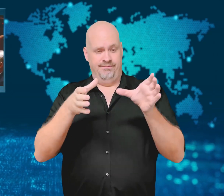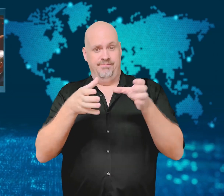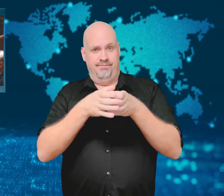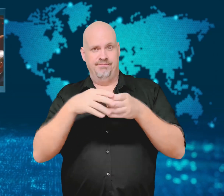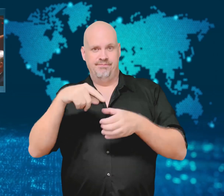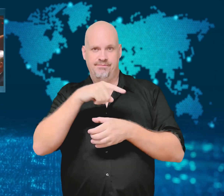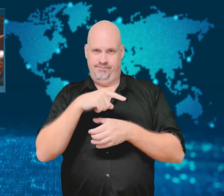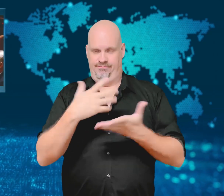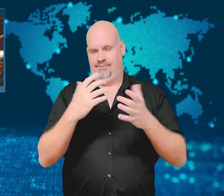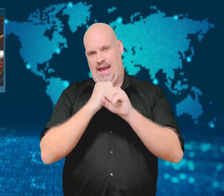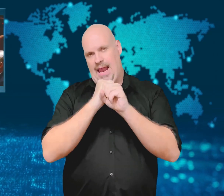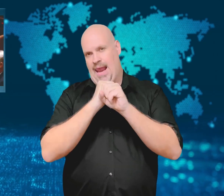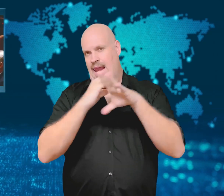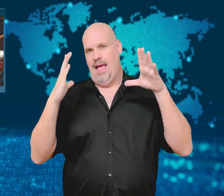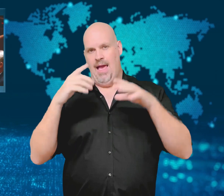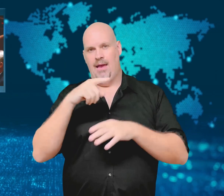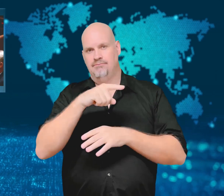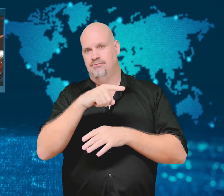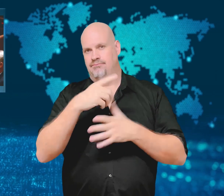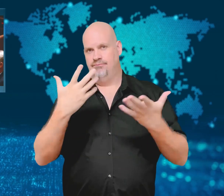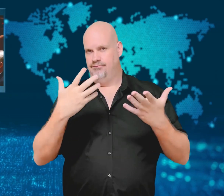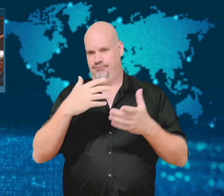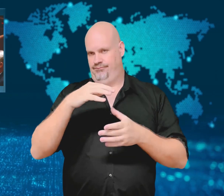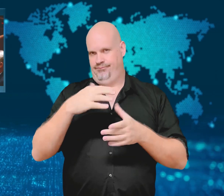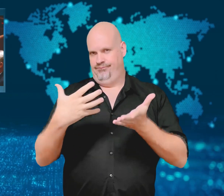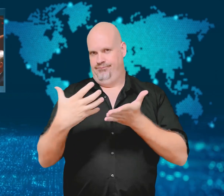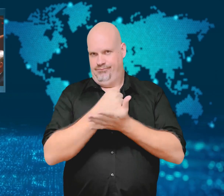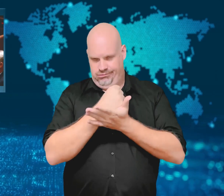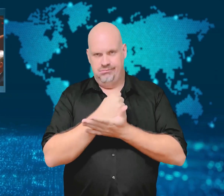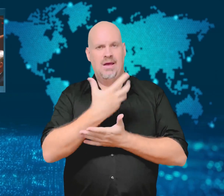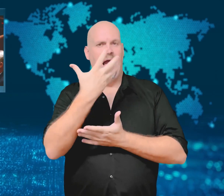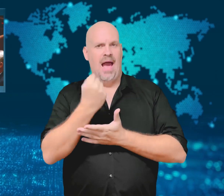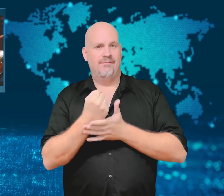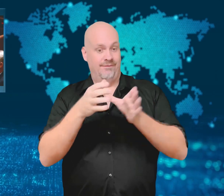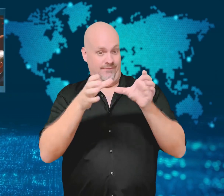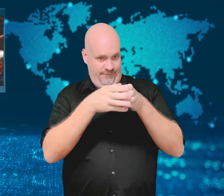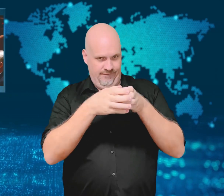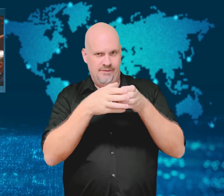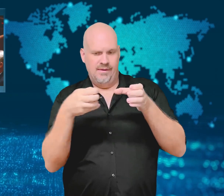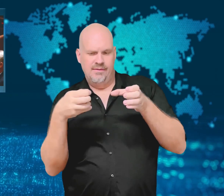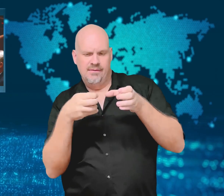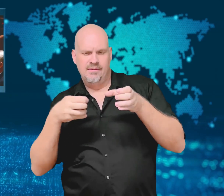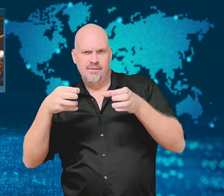as they have the support of the ultranationalist